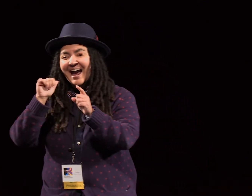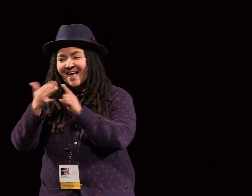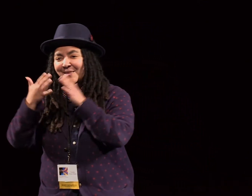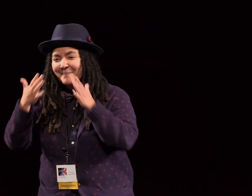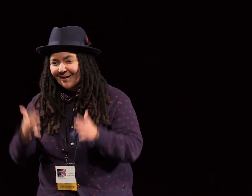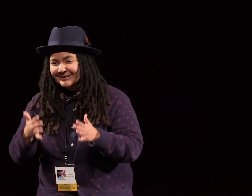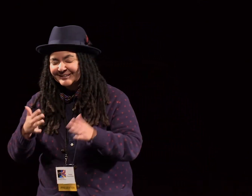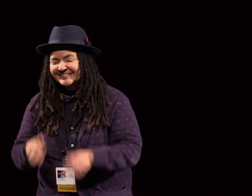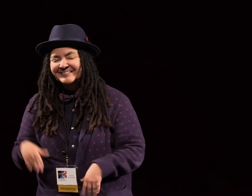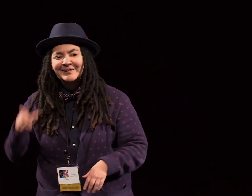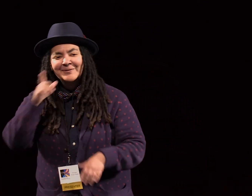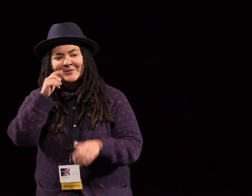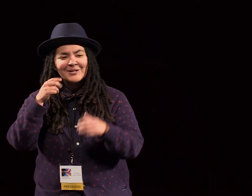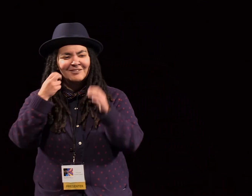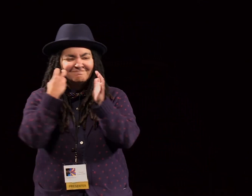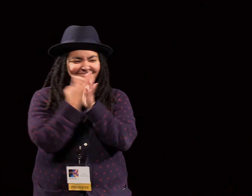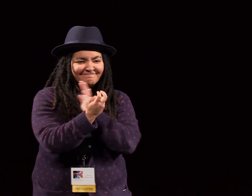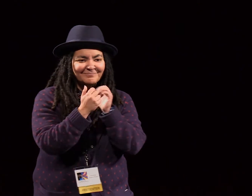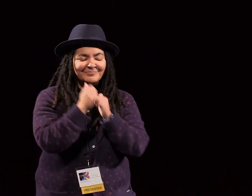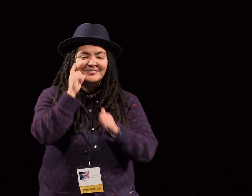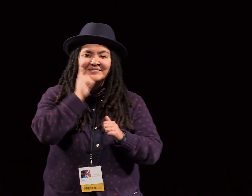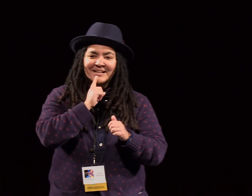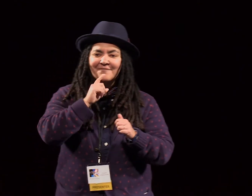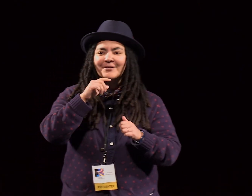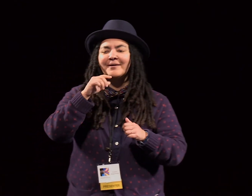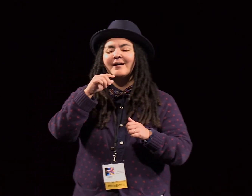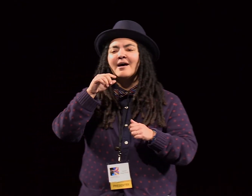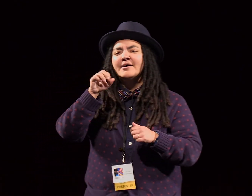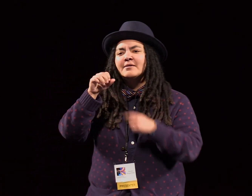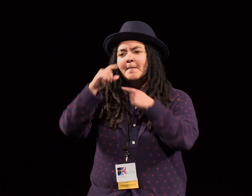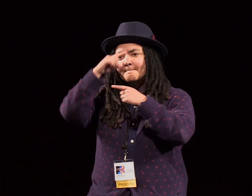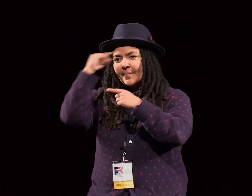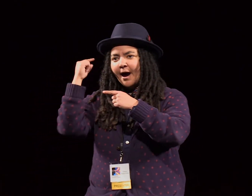Well, Ruth's actually my partner. And Ruth has been very involved